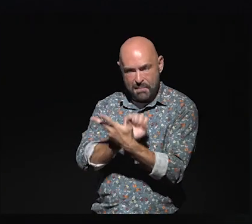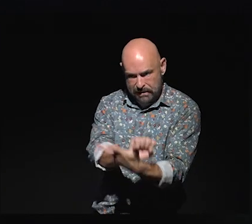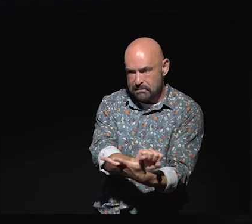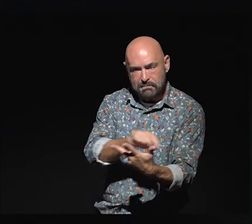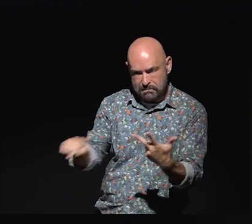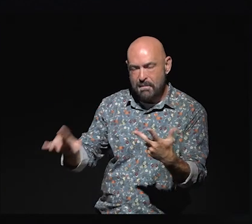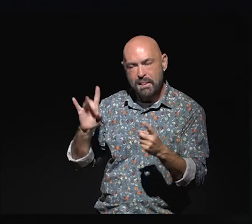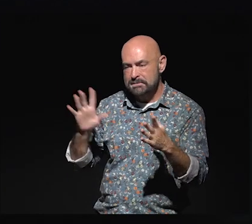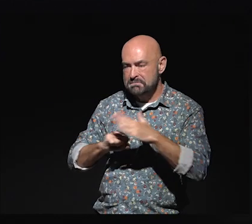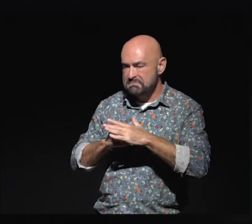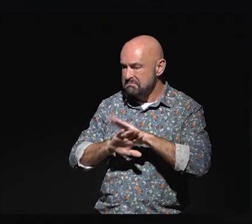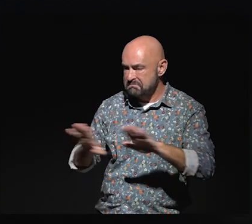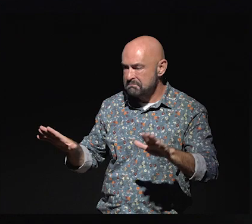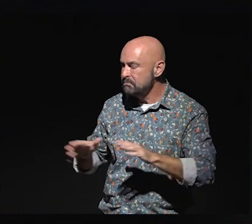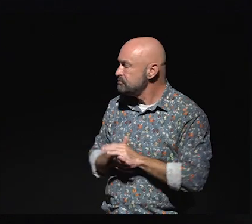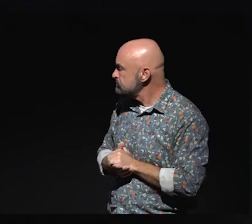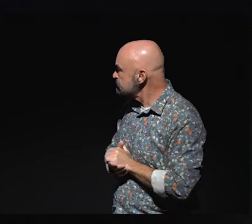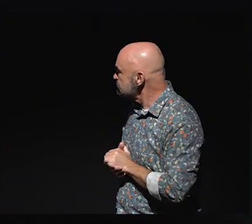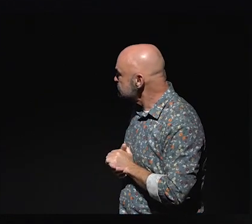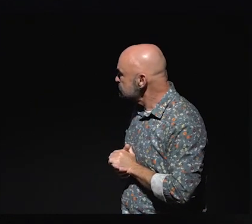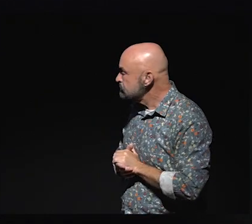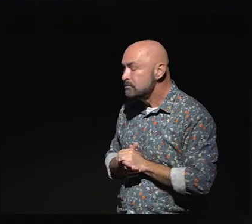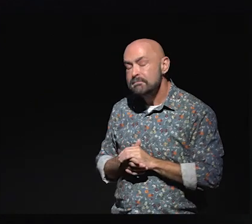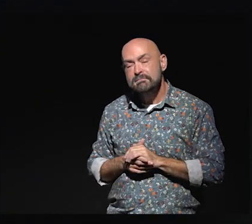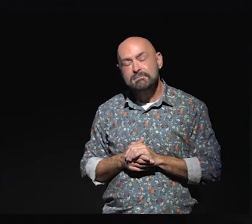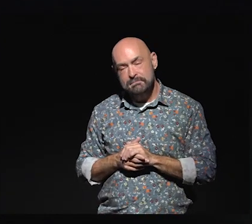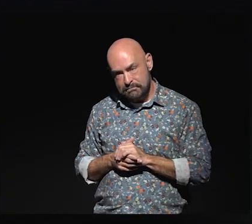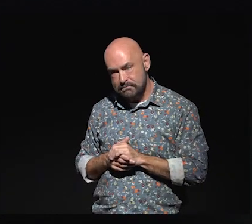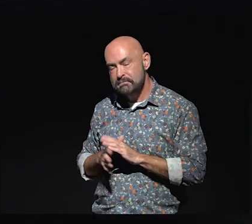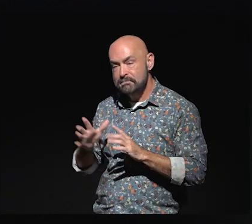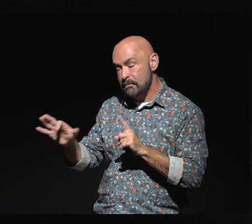And this bringing together of the Picasso with our Ingres